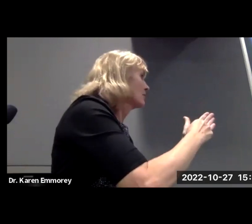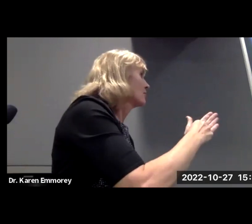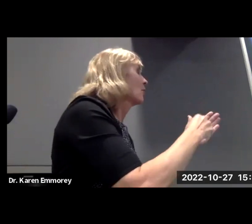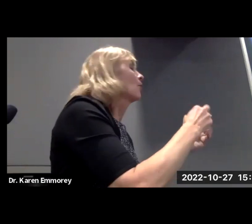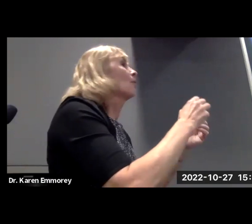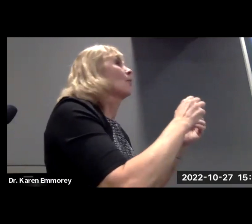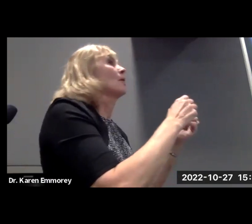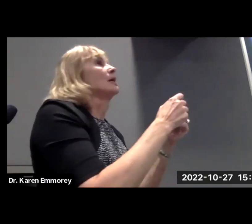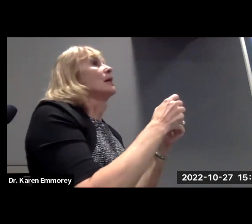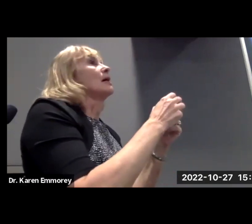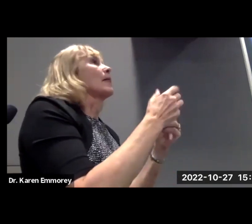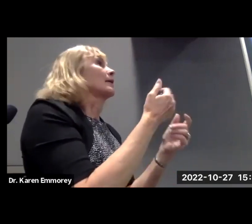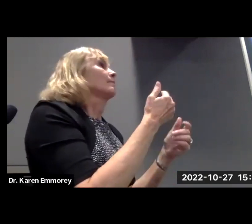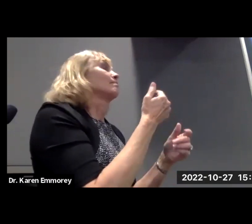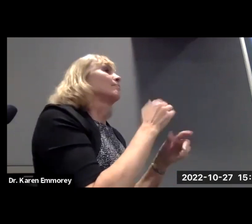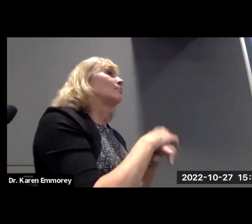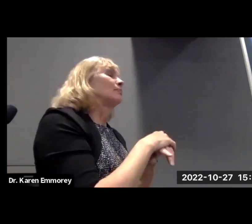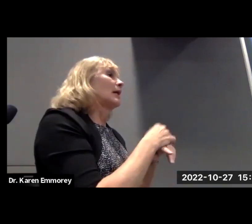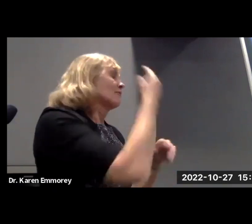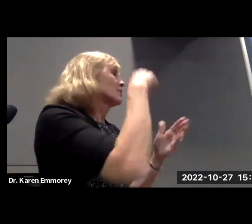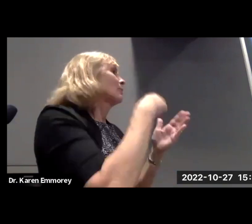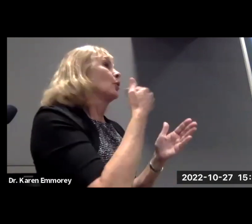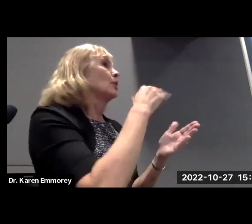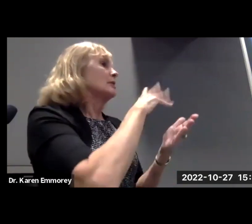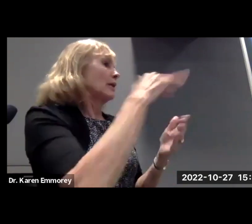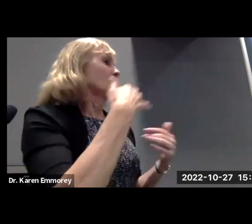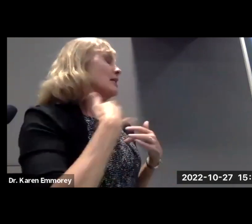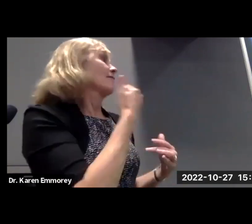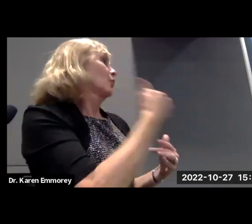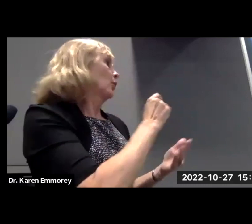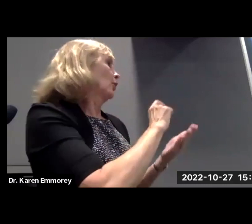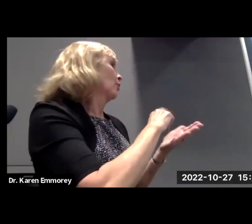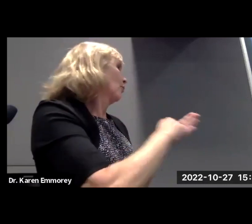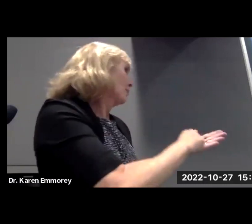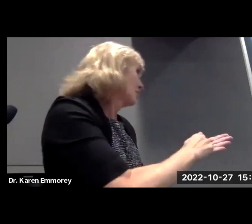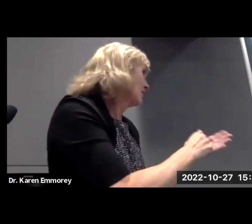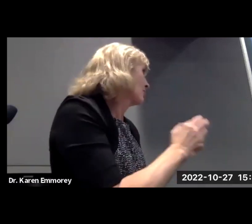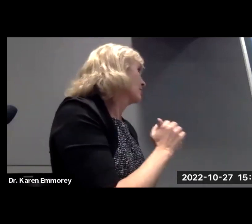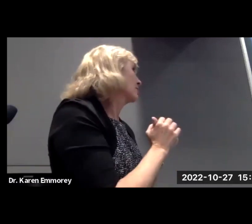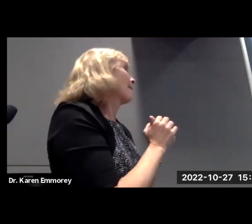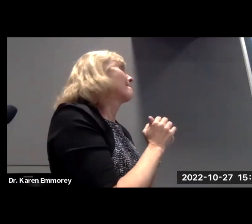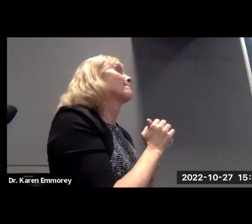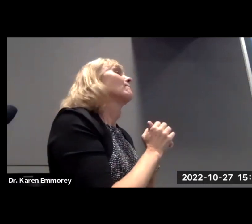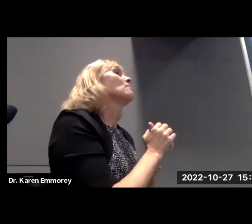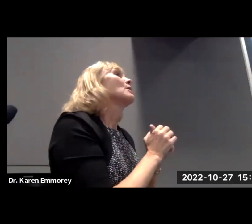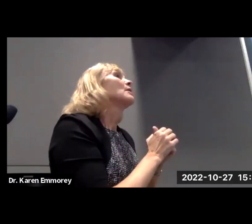And they also look at sensitivity to transpose letters.